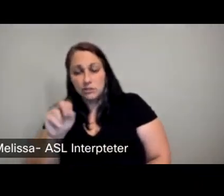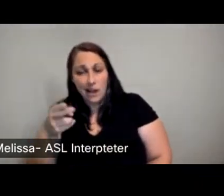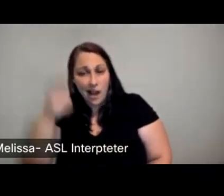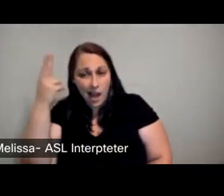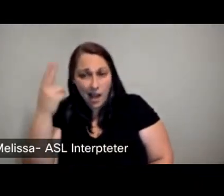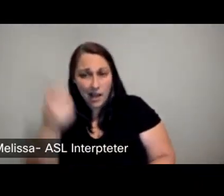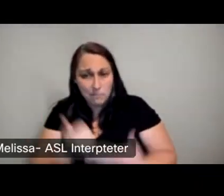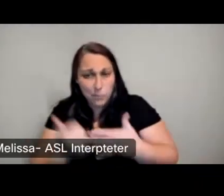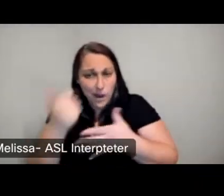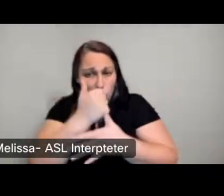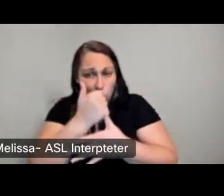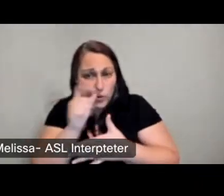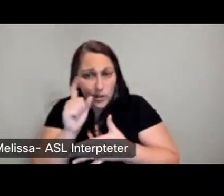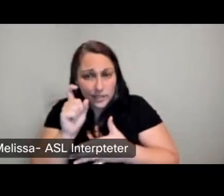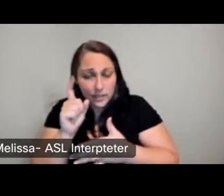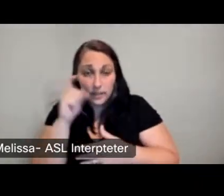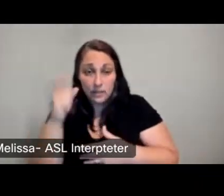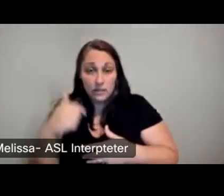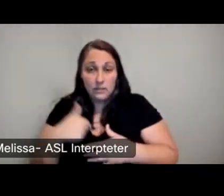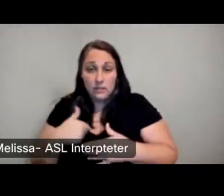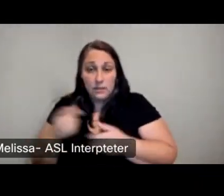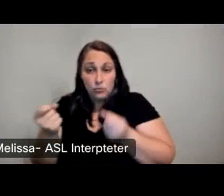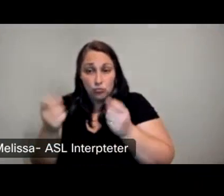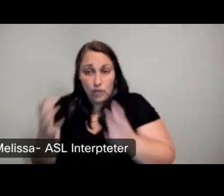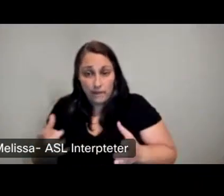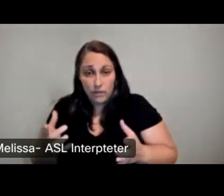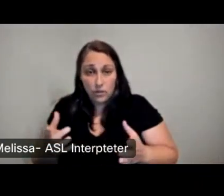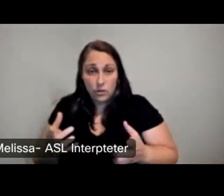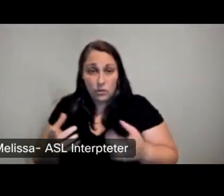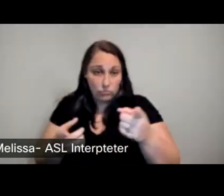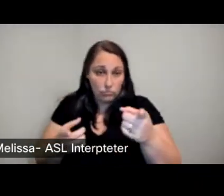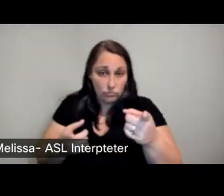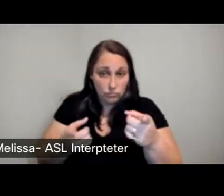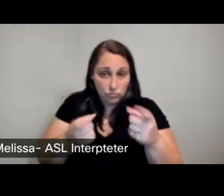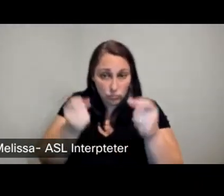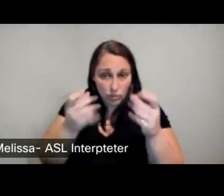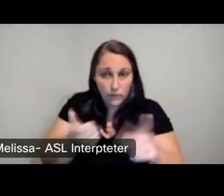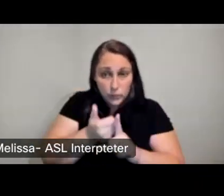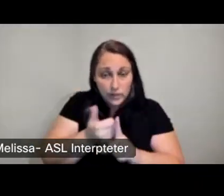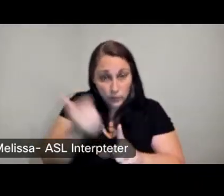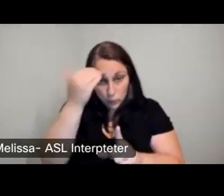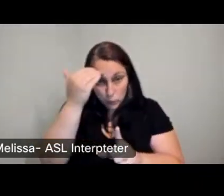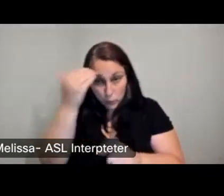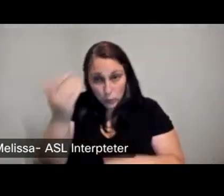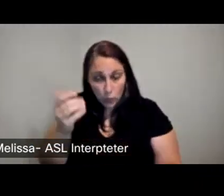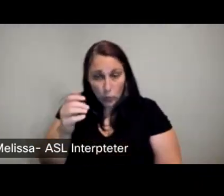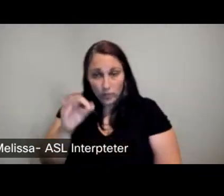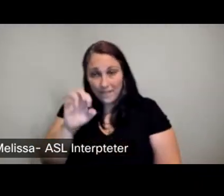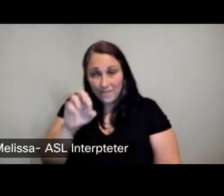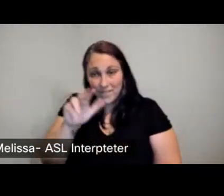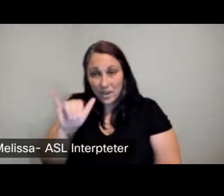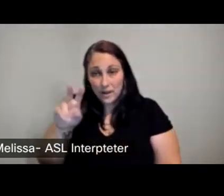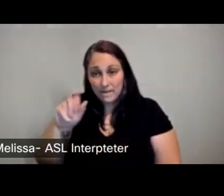list because there's a bus operator you you are aware of the fair Invasion that happens and um so